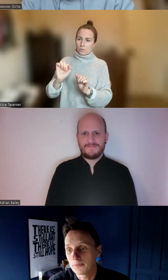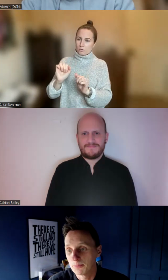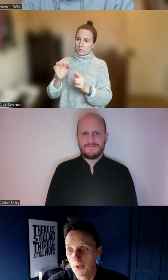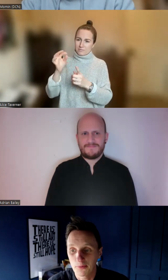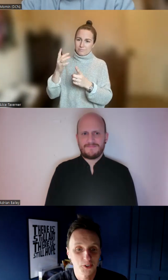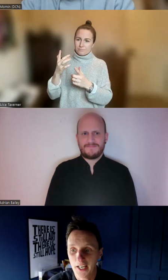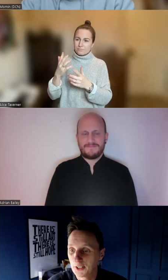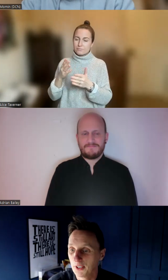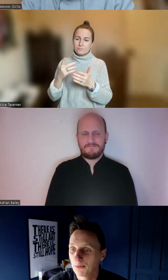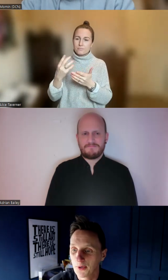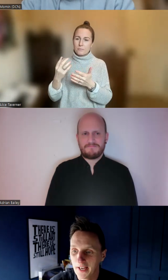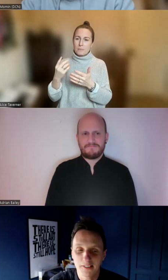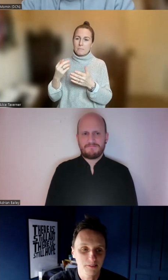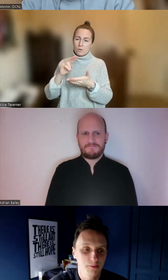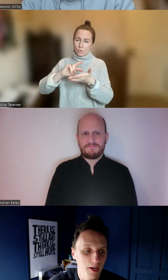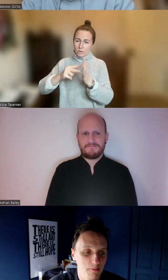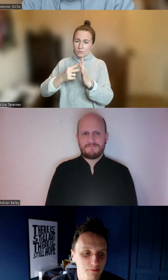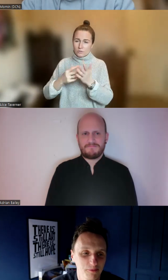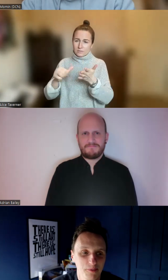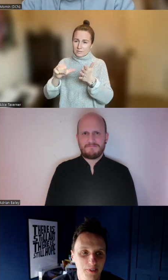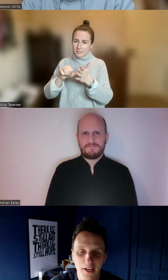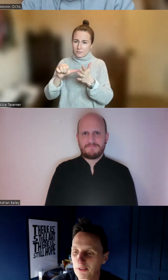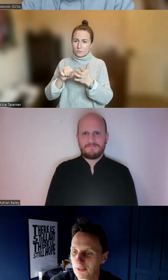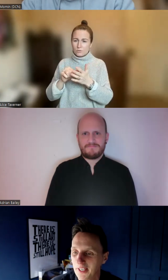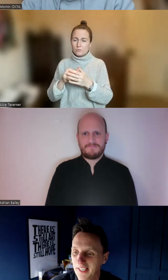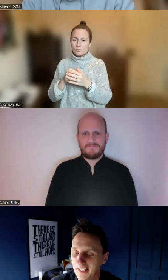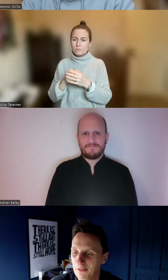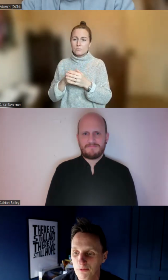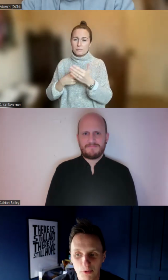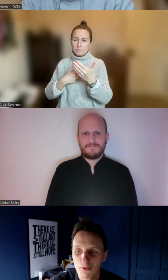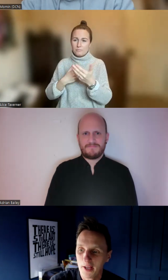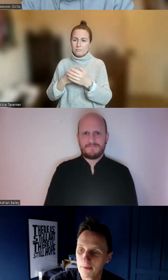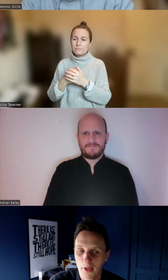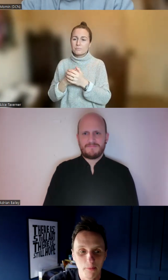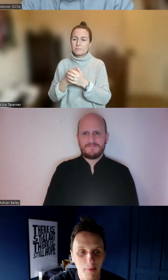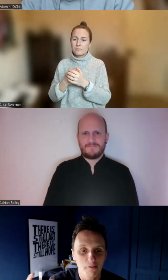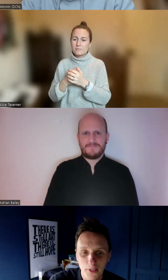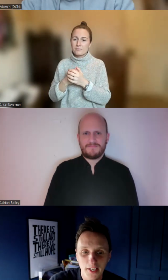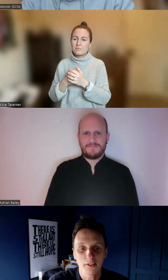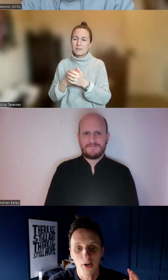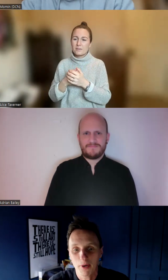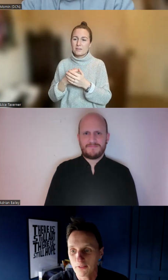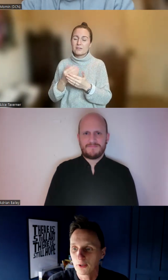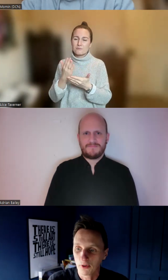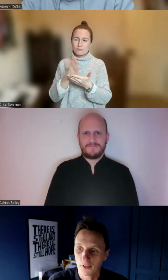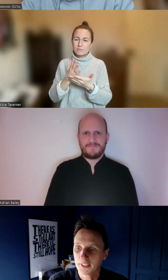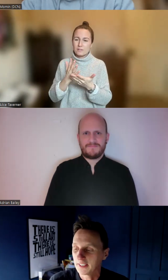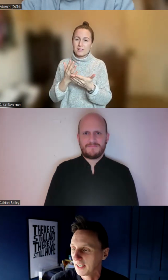but chatting to us will get it nailed for exactly the right amount of money, the right platform, all those things.